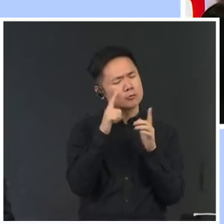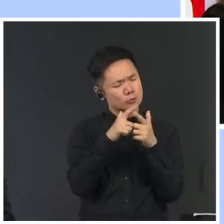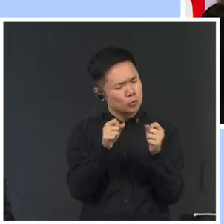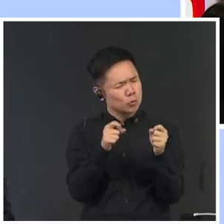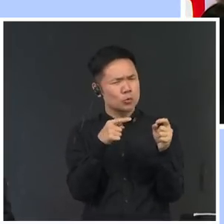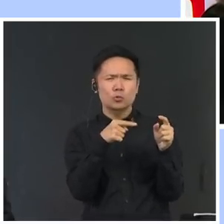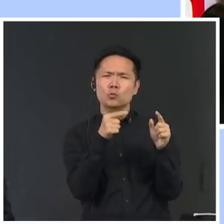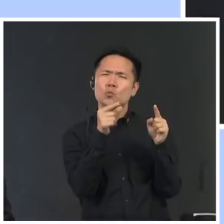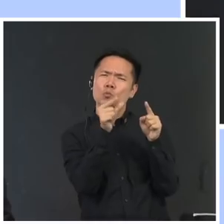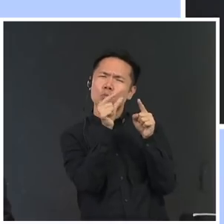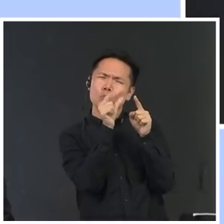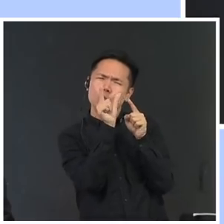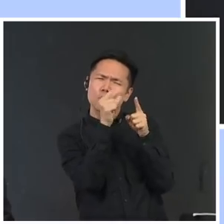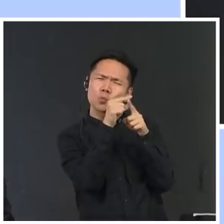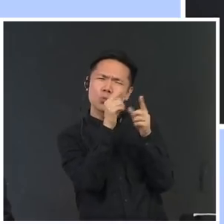Dig thank very much.